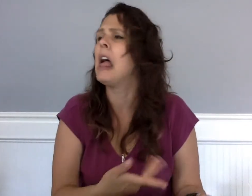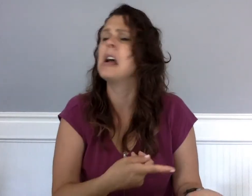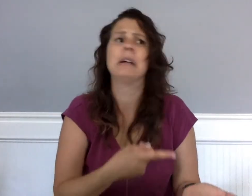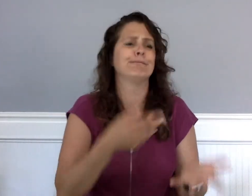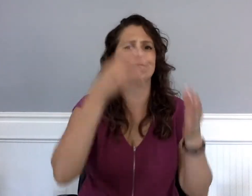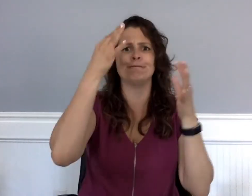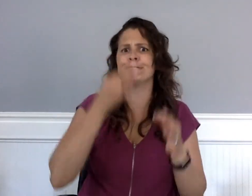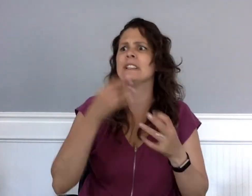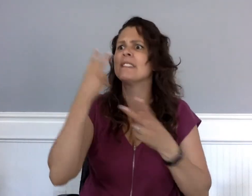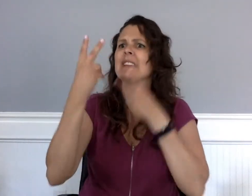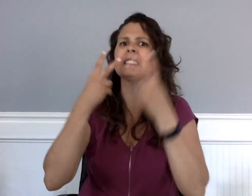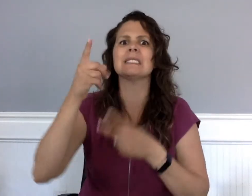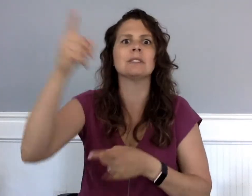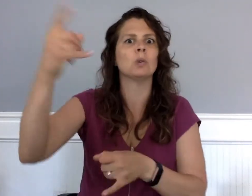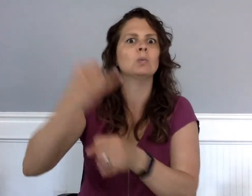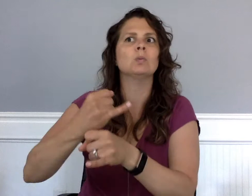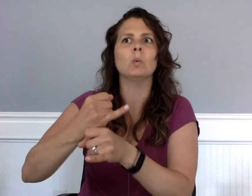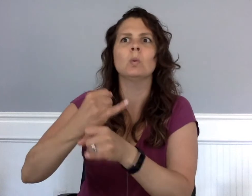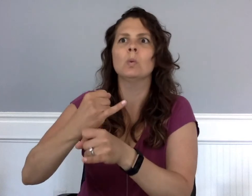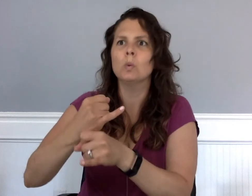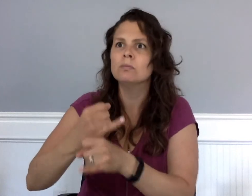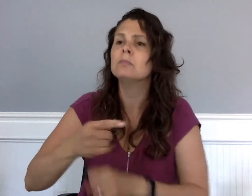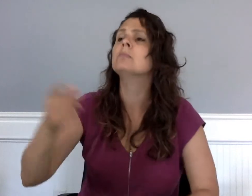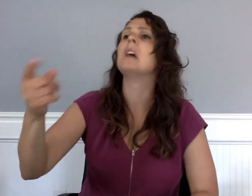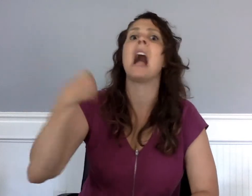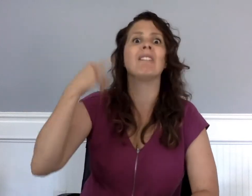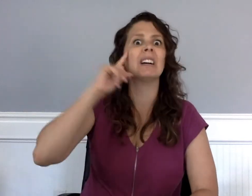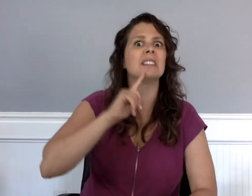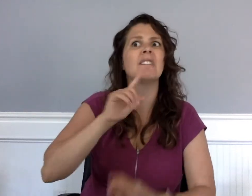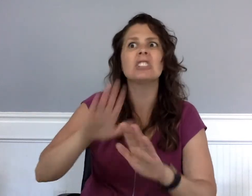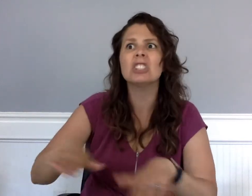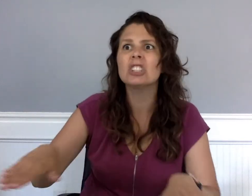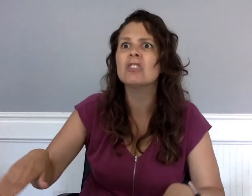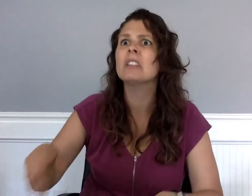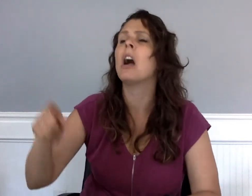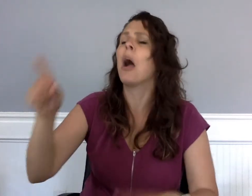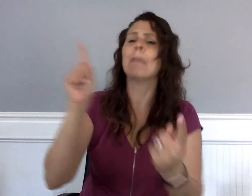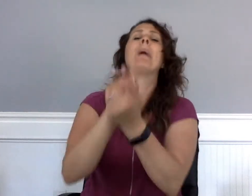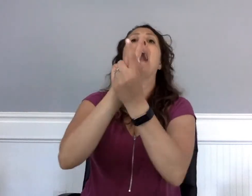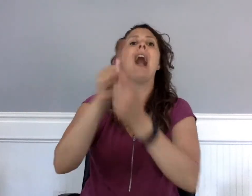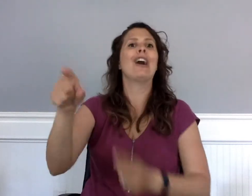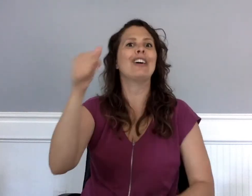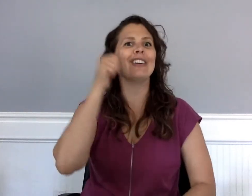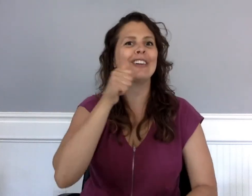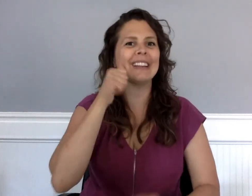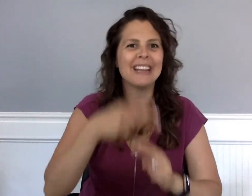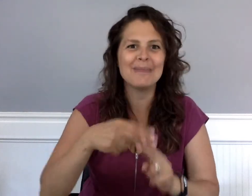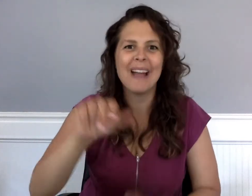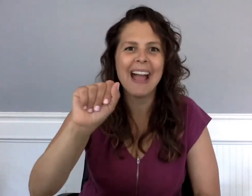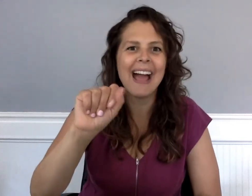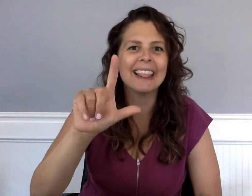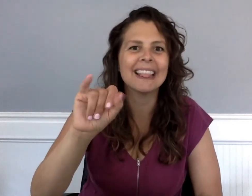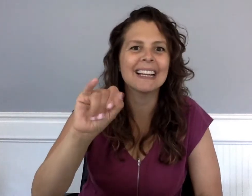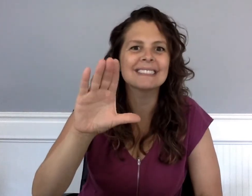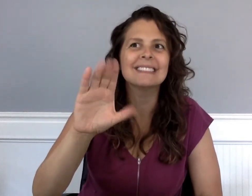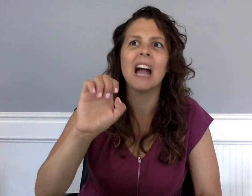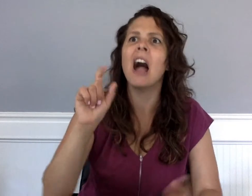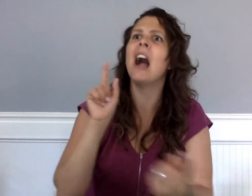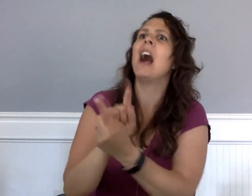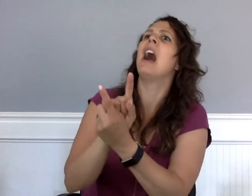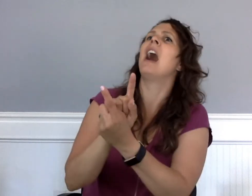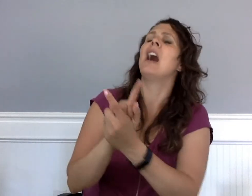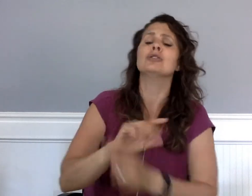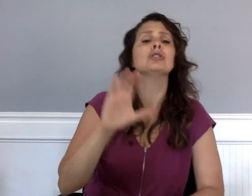Then they visited a school for Deaf children, and met a Deaf girl named Alice.”